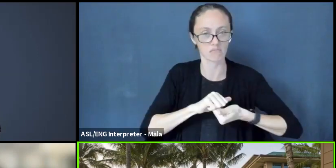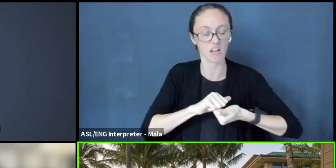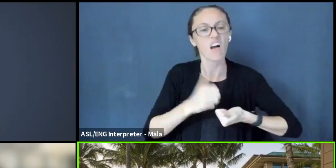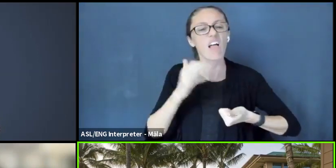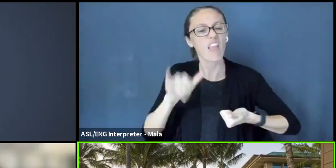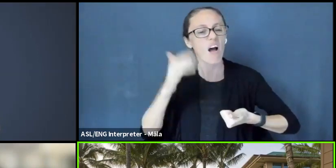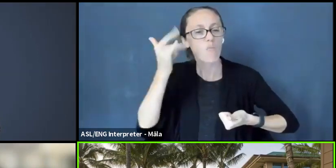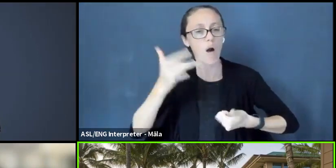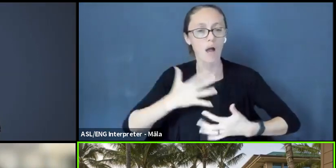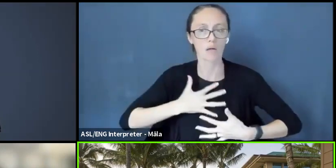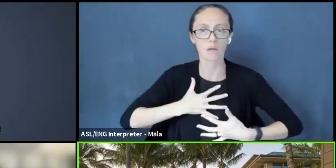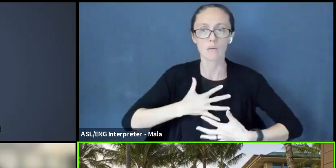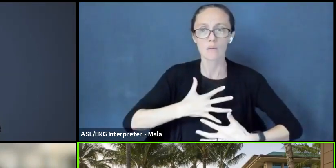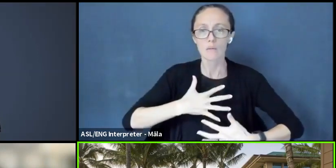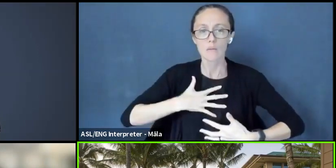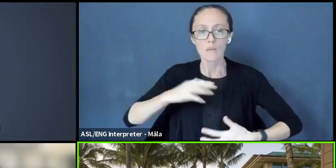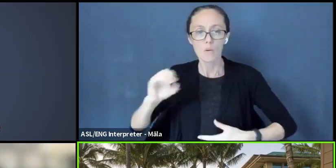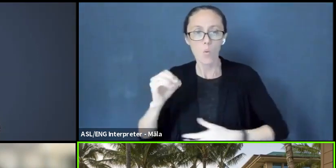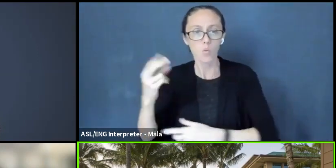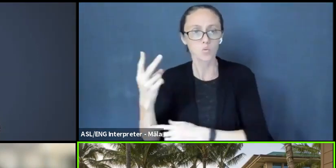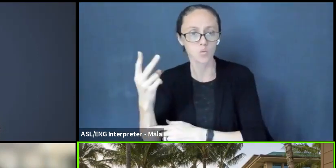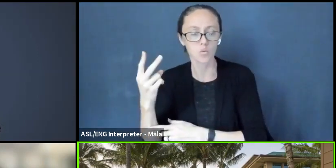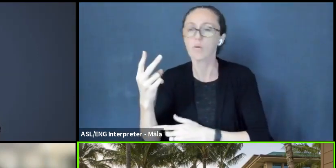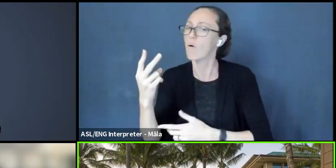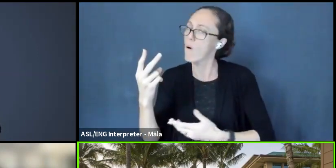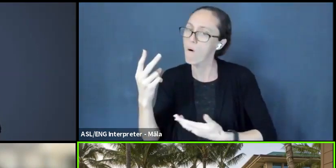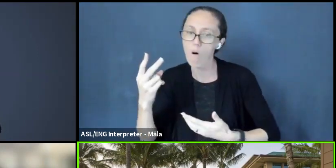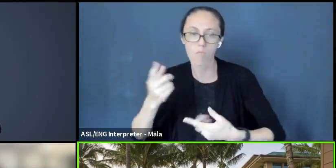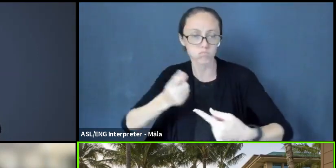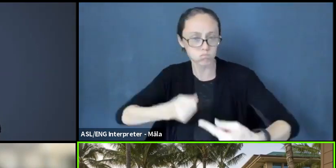And it's a lot of difficulty breathing.